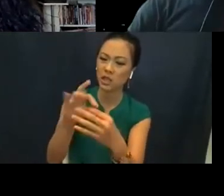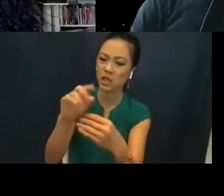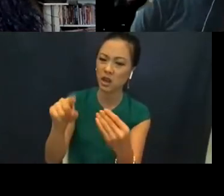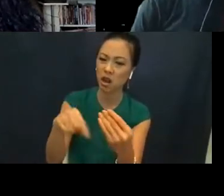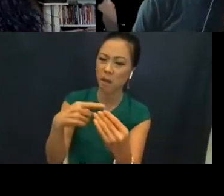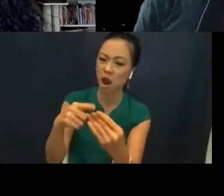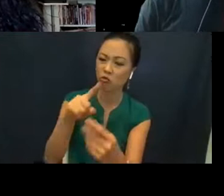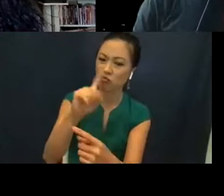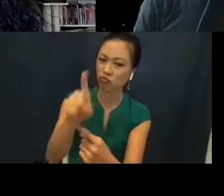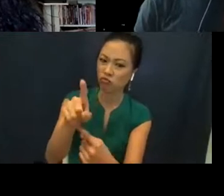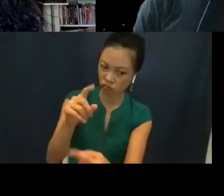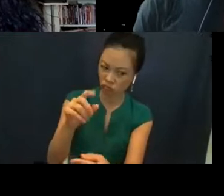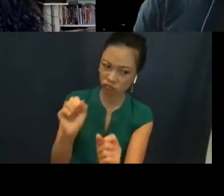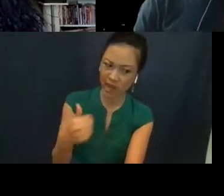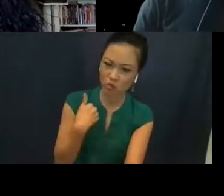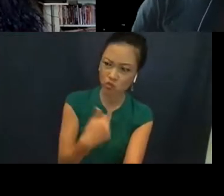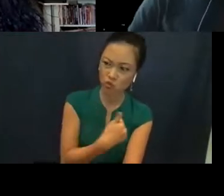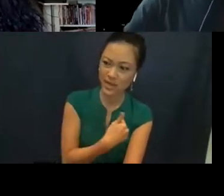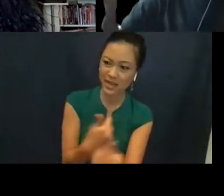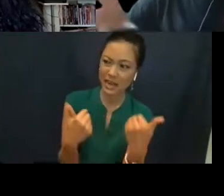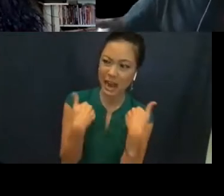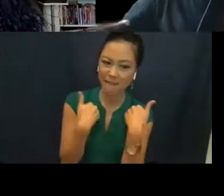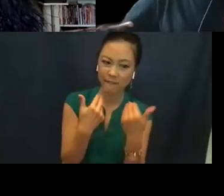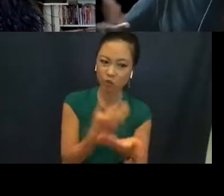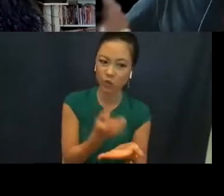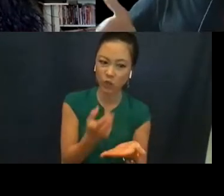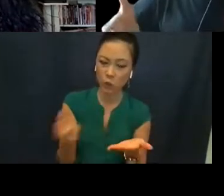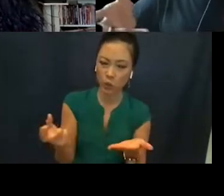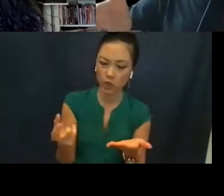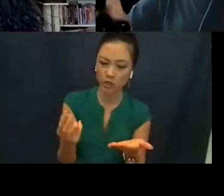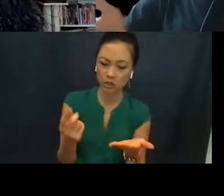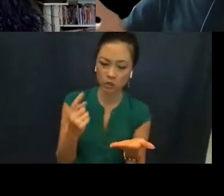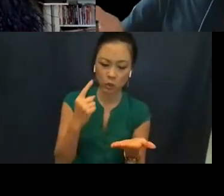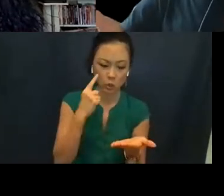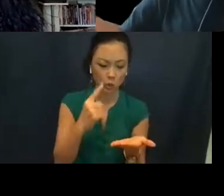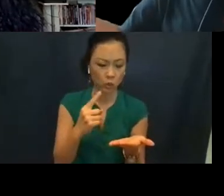right now just consider the work that has been done? How do we bring it forward? When